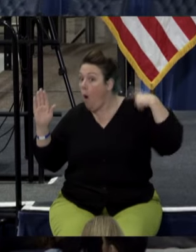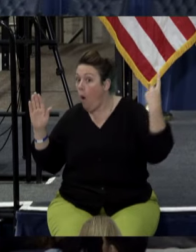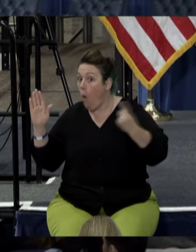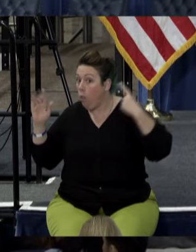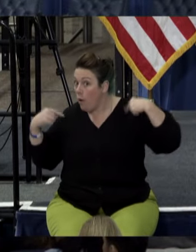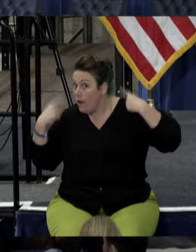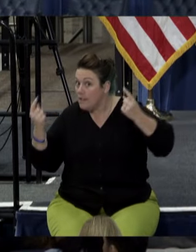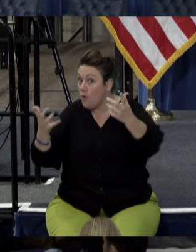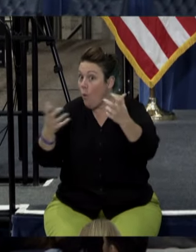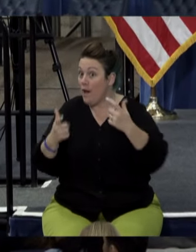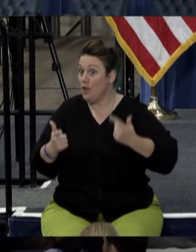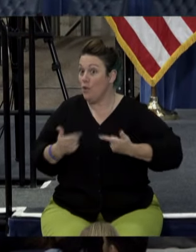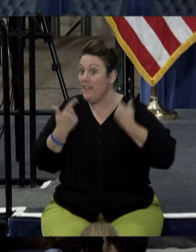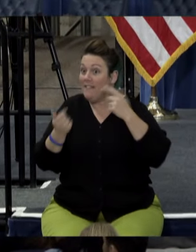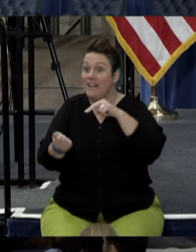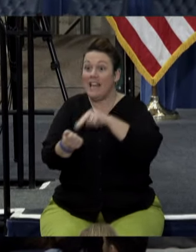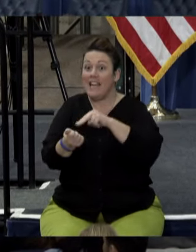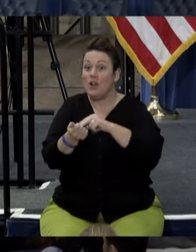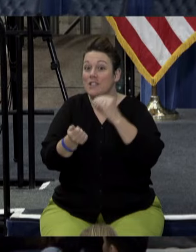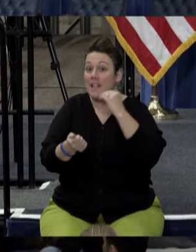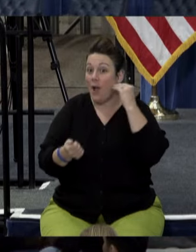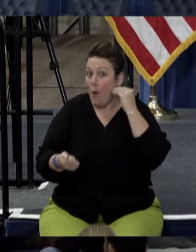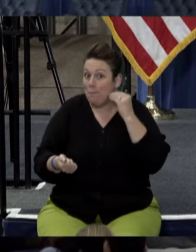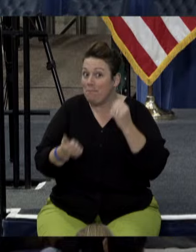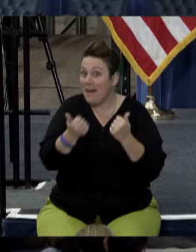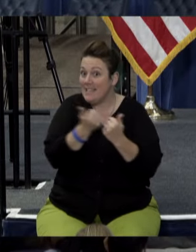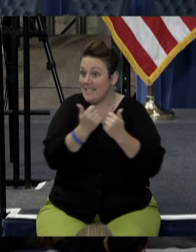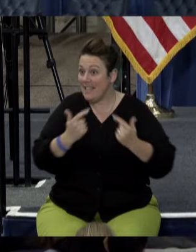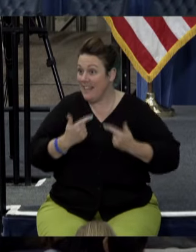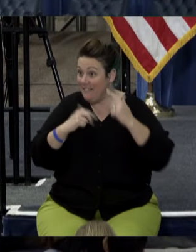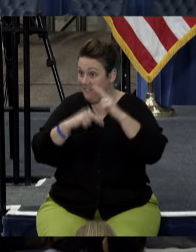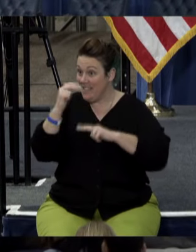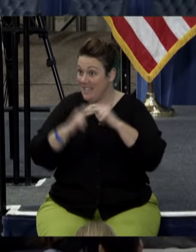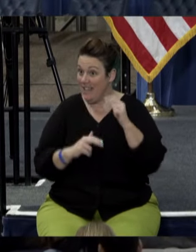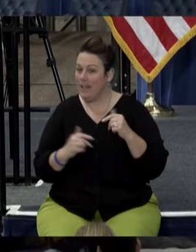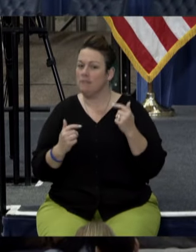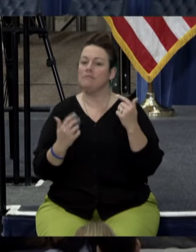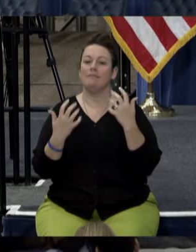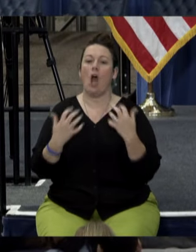in a nursing home or an assisted living facility? Wait a minute,